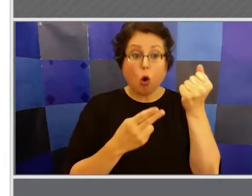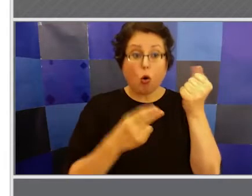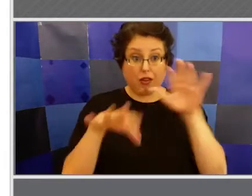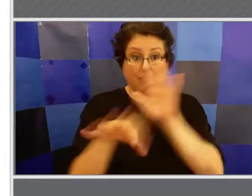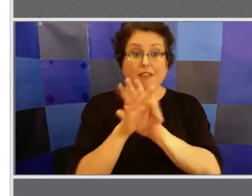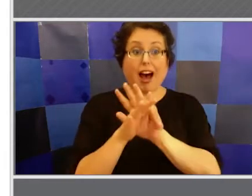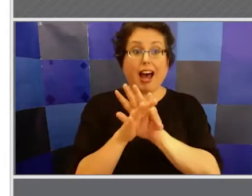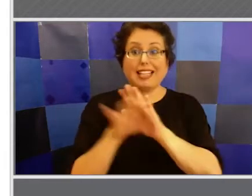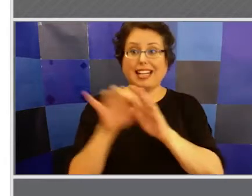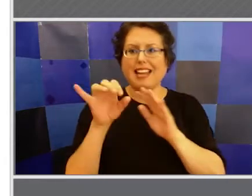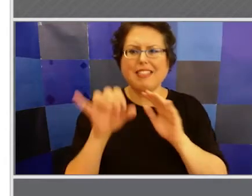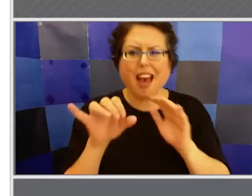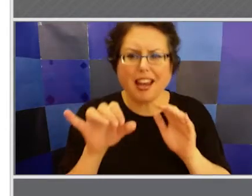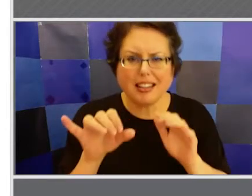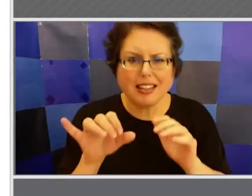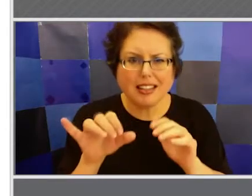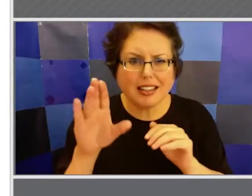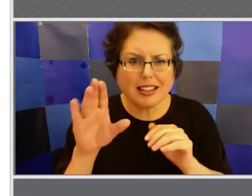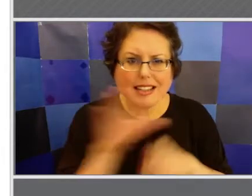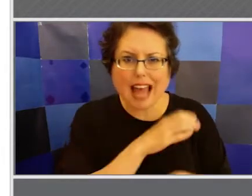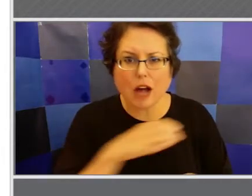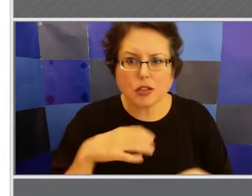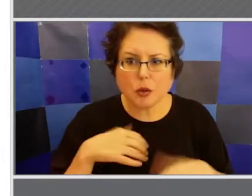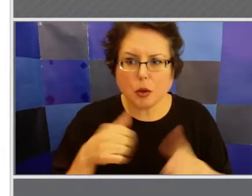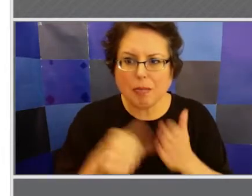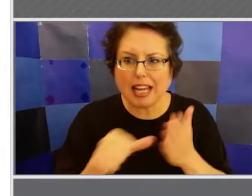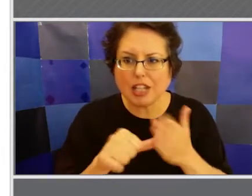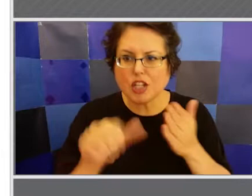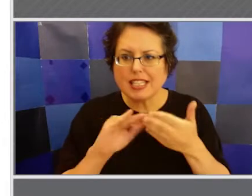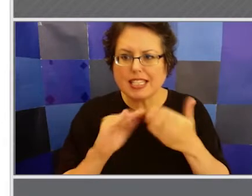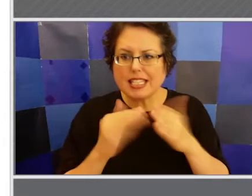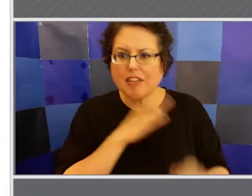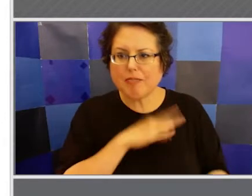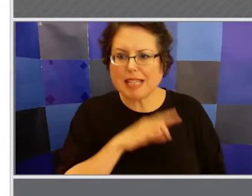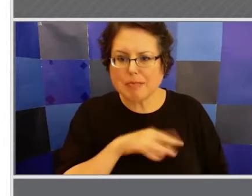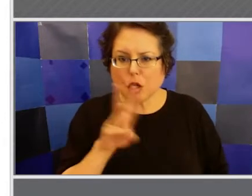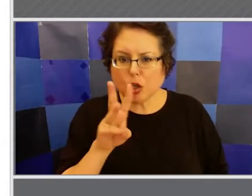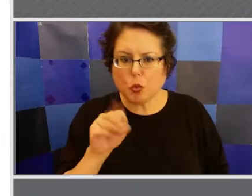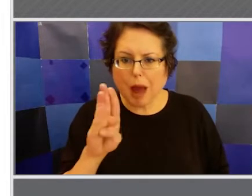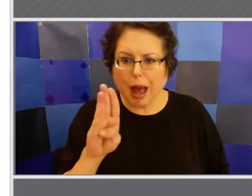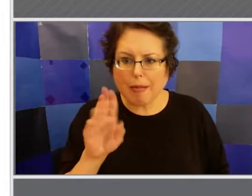Office page on the city of Pittsburgh website.